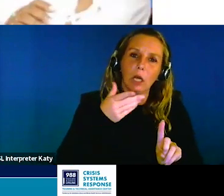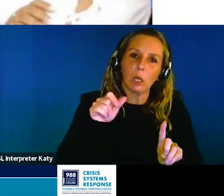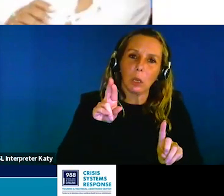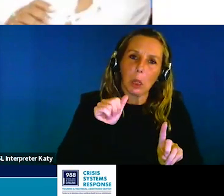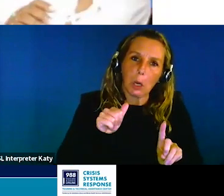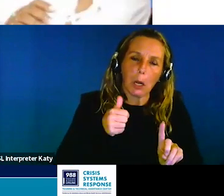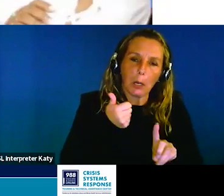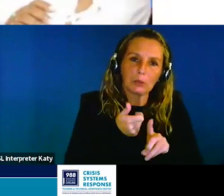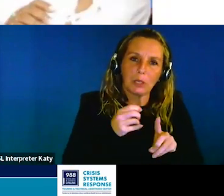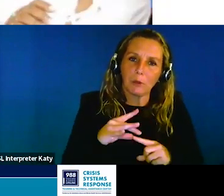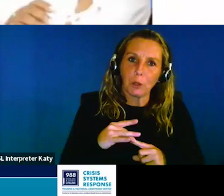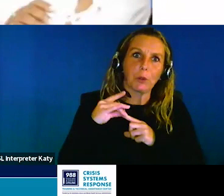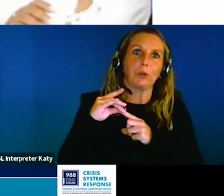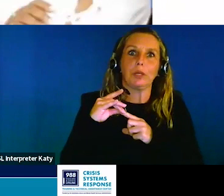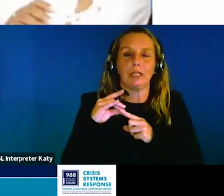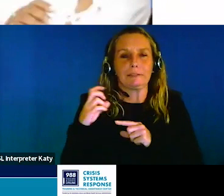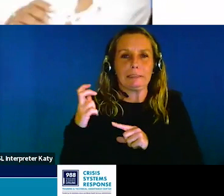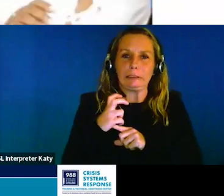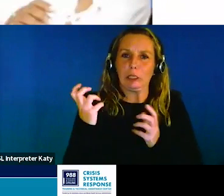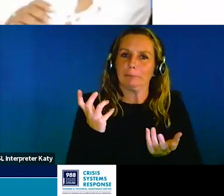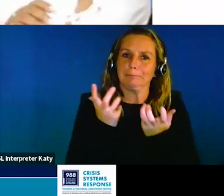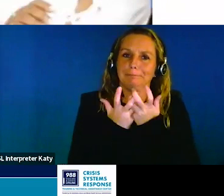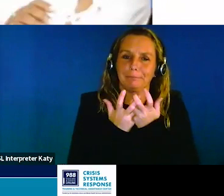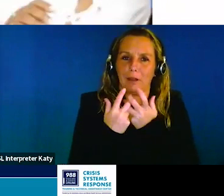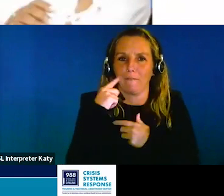exquisitely well suited to be leading this effort.